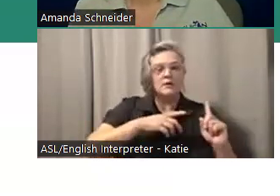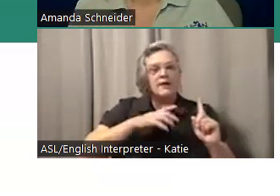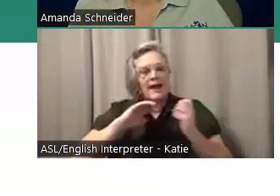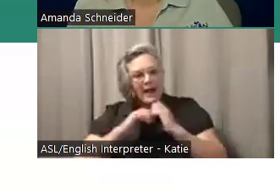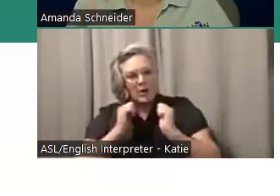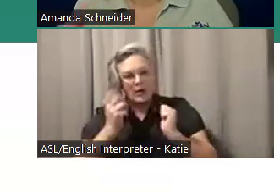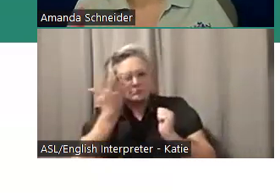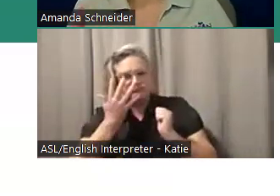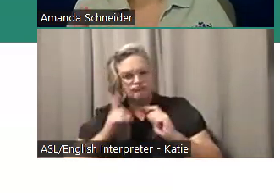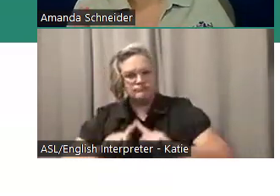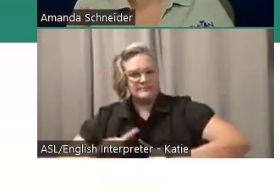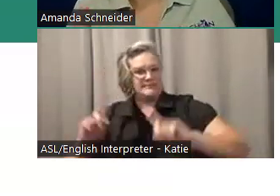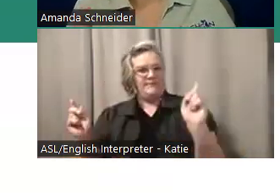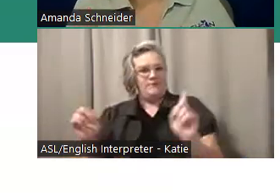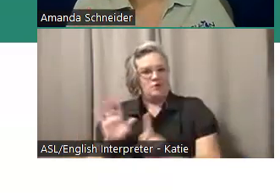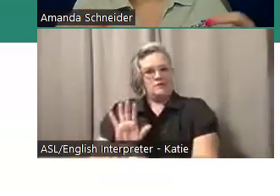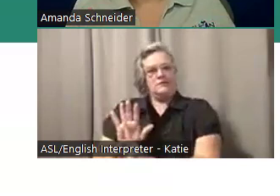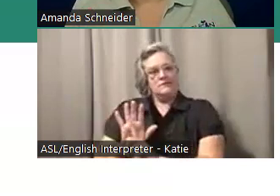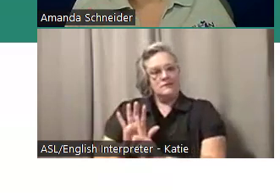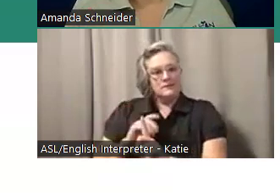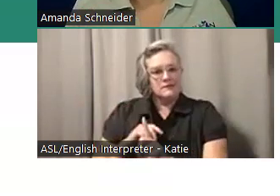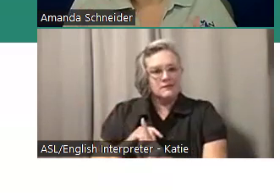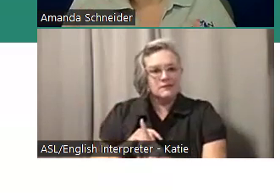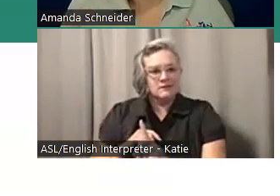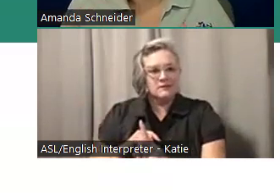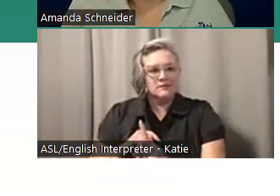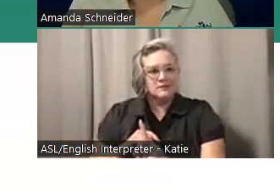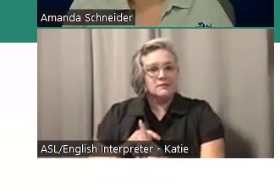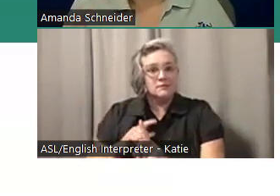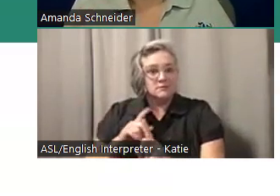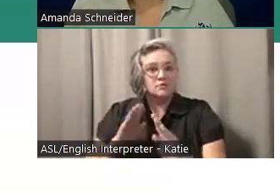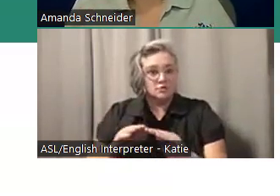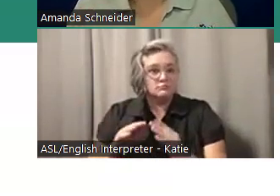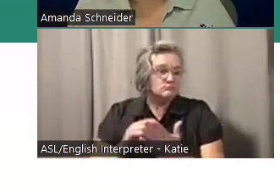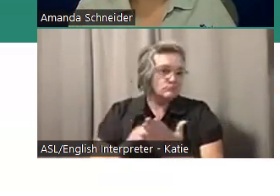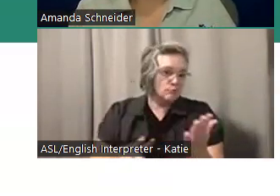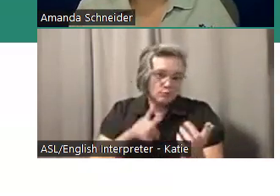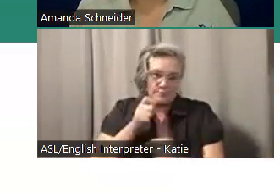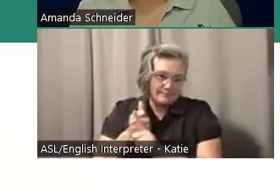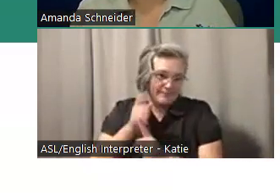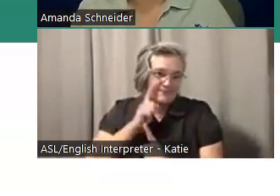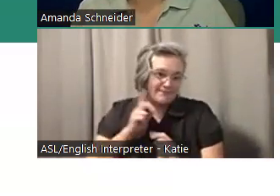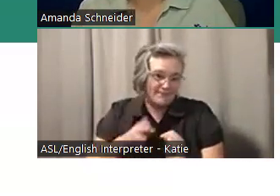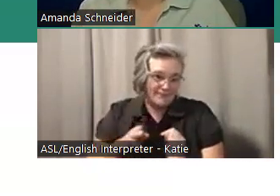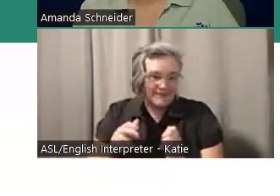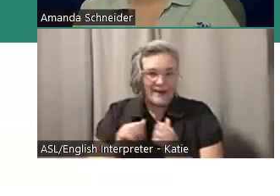Um, when we talk about… children who are deaf and hard of hearing, and how they develop these skills.